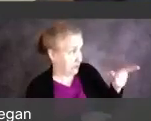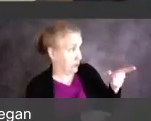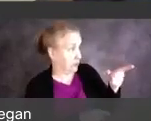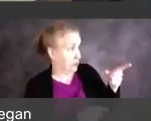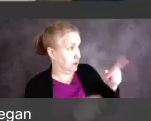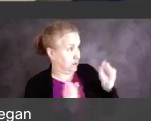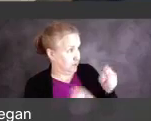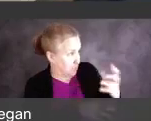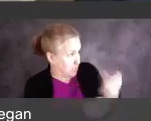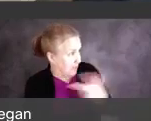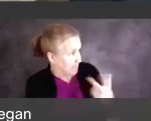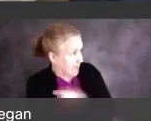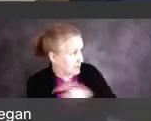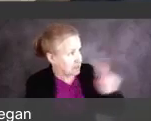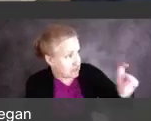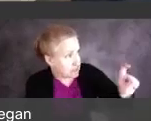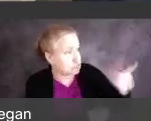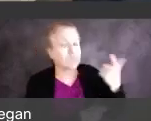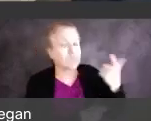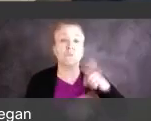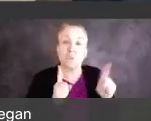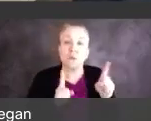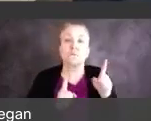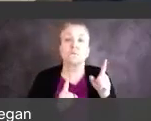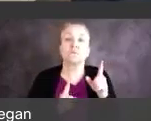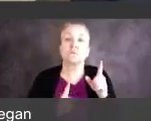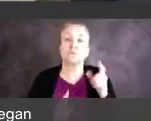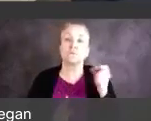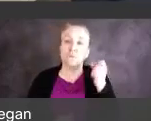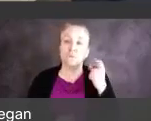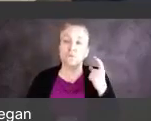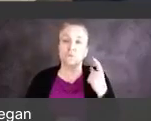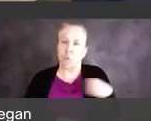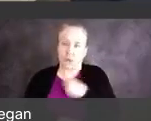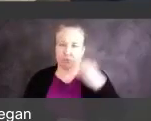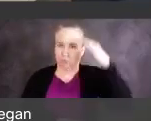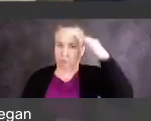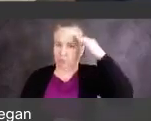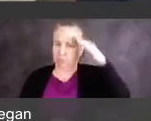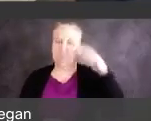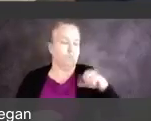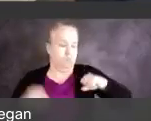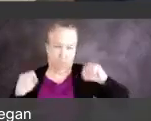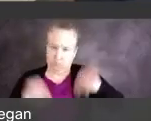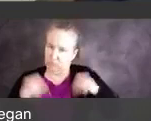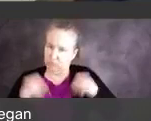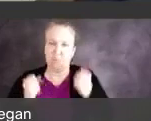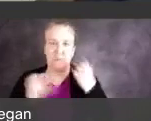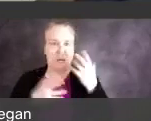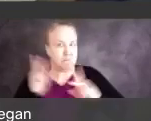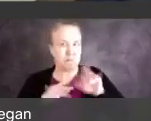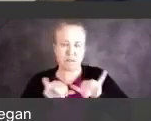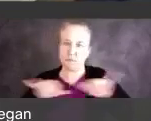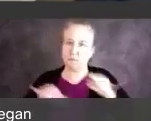vaccine but we are very, very aware that there's a number of homebound individuals in our County